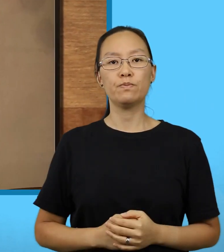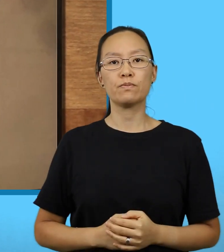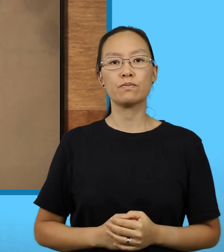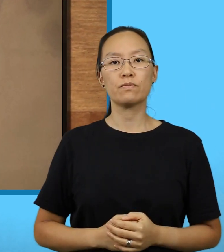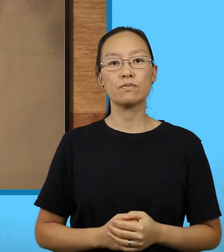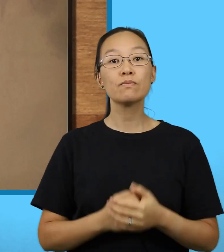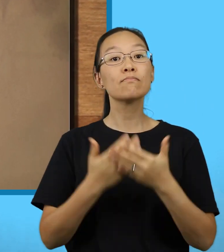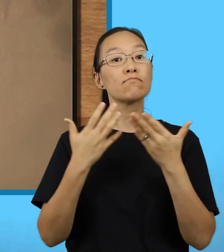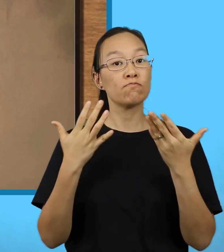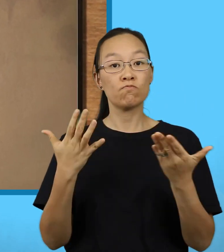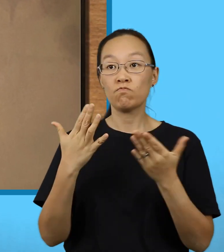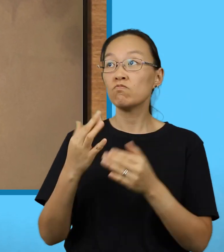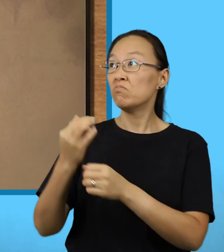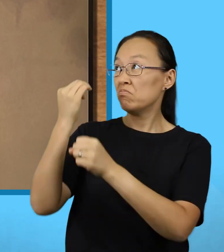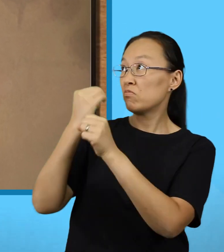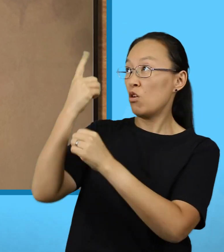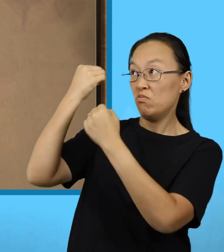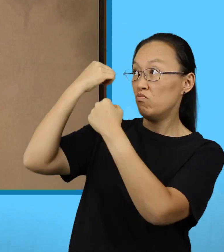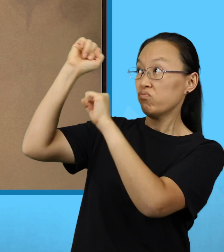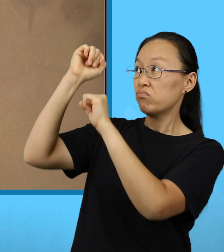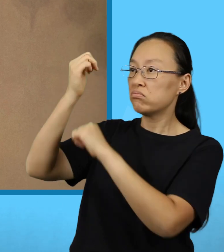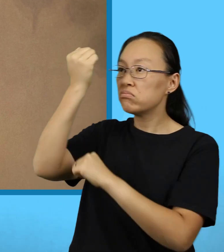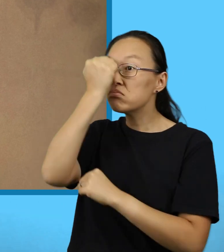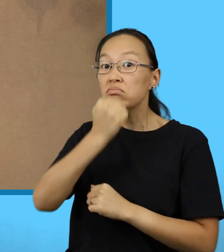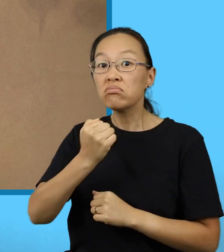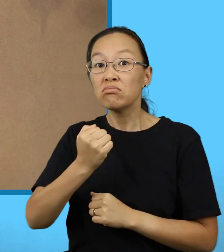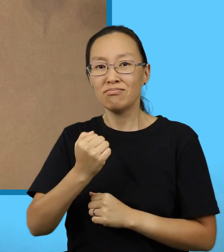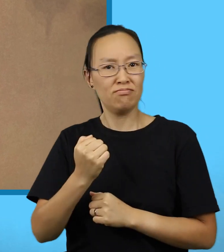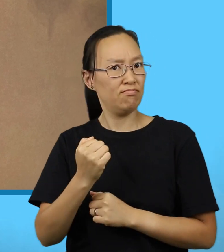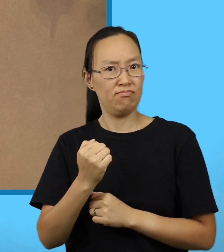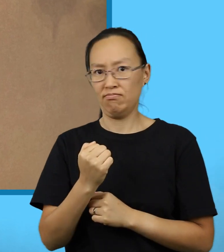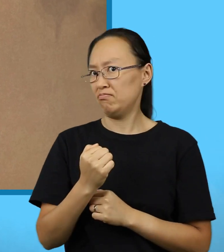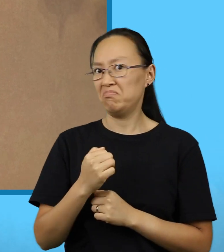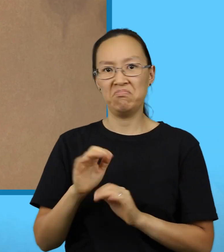But this is no trivial matter. Rejecting God's no small slight,